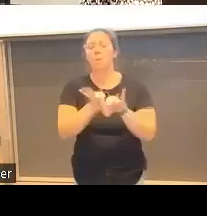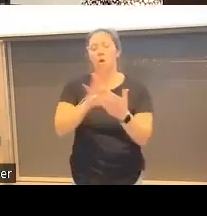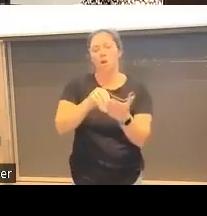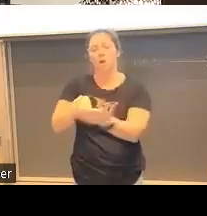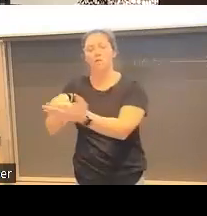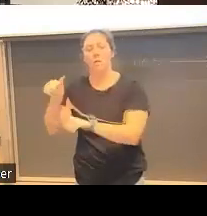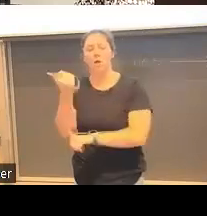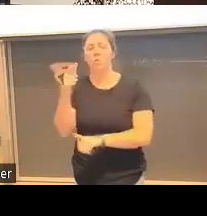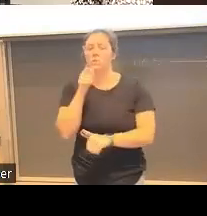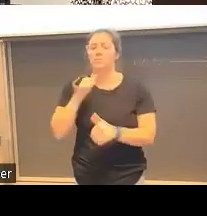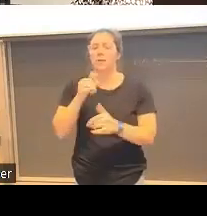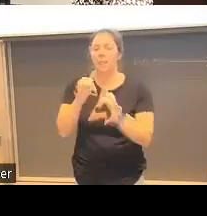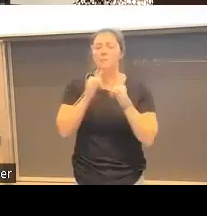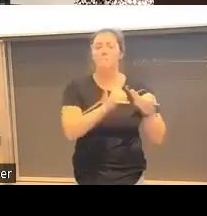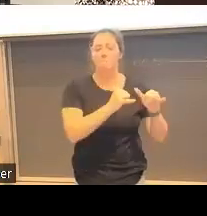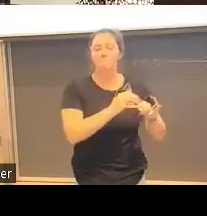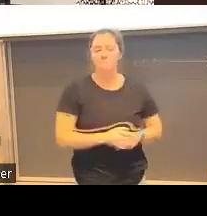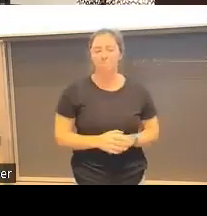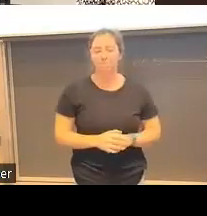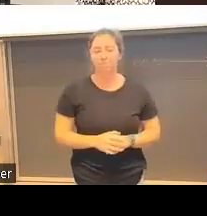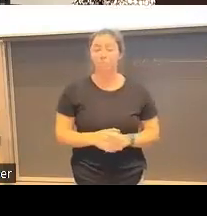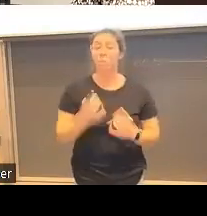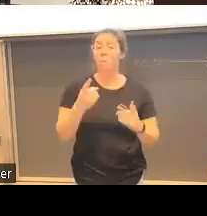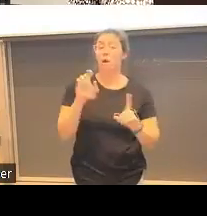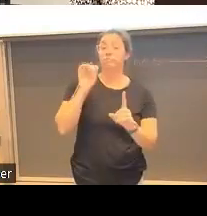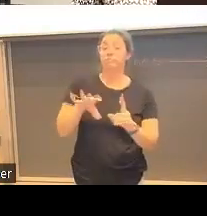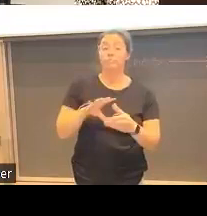who aren't of the same discipline one could say that coaching is subversive